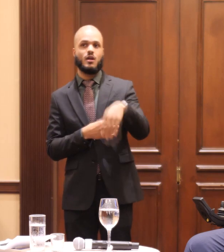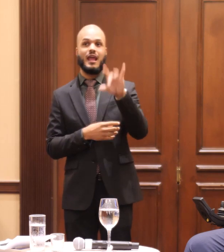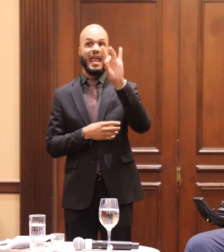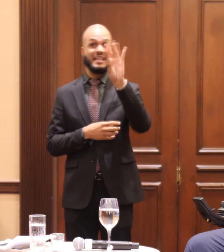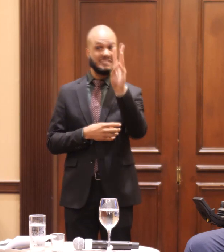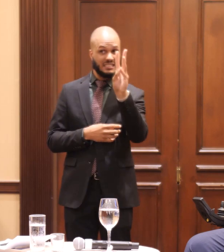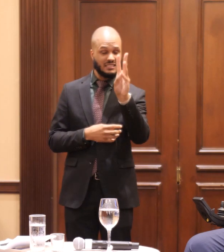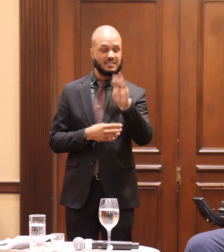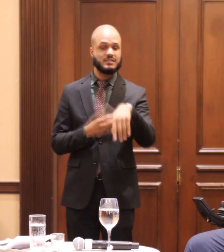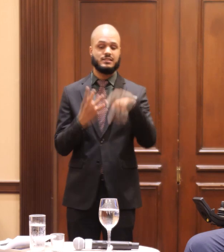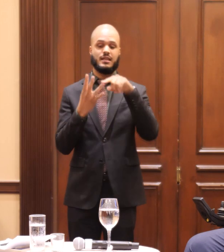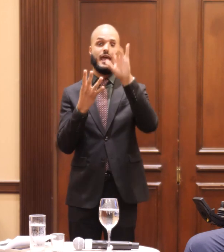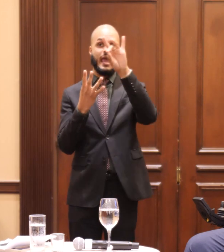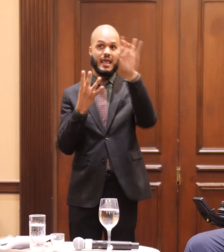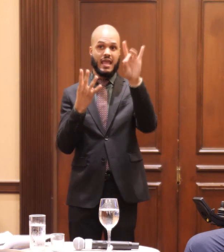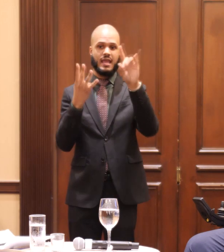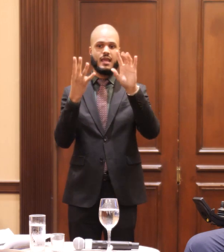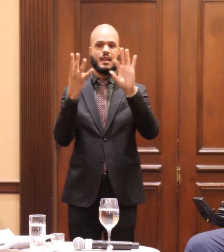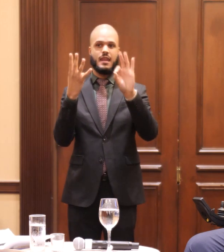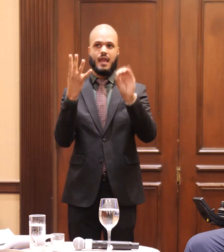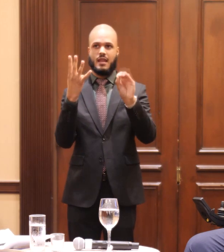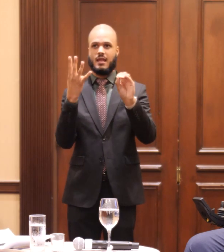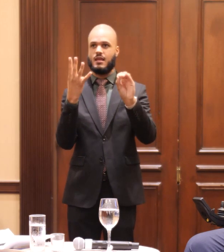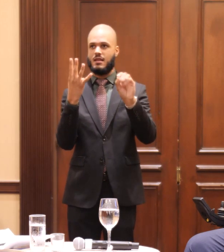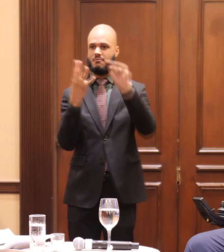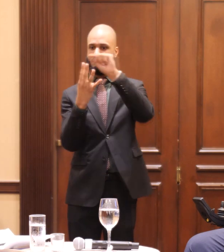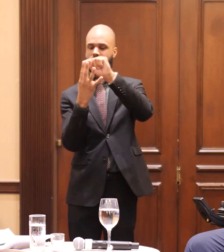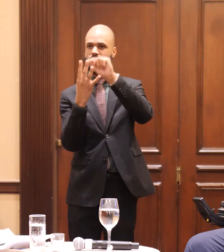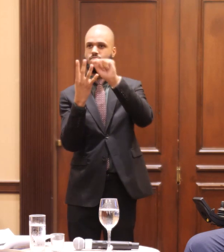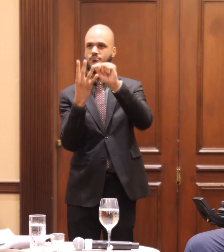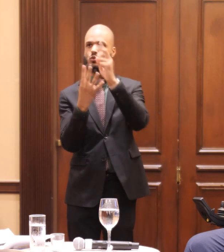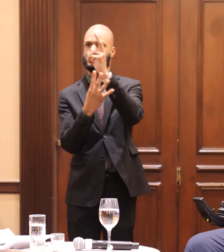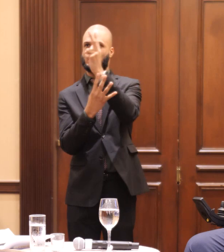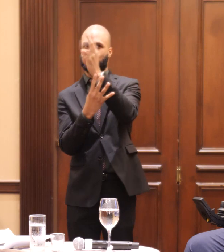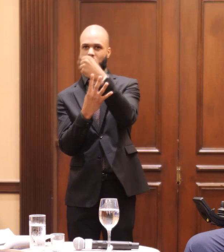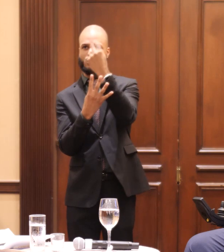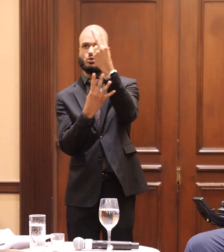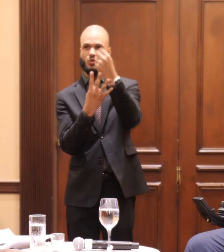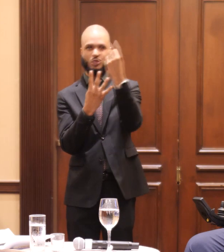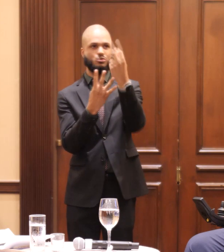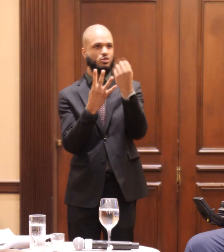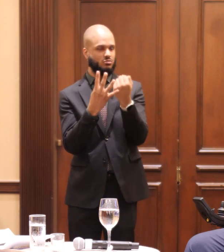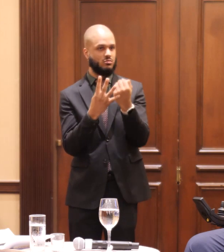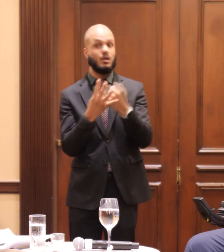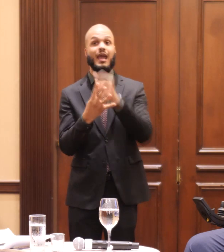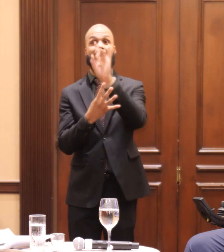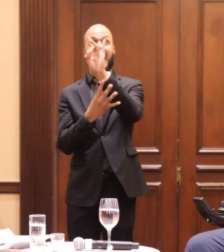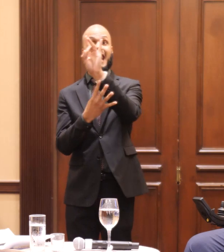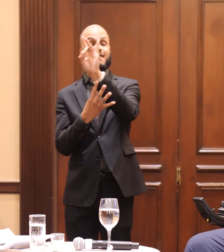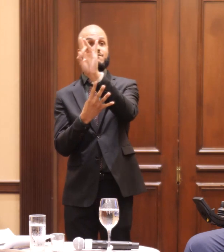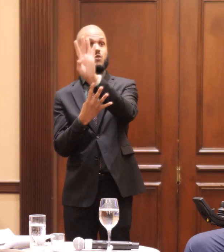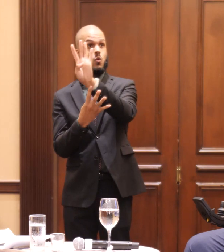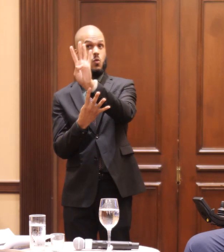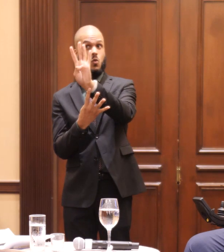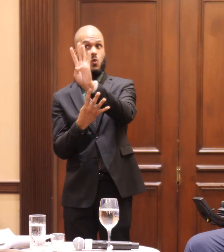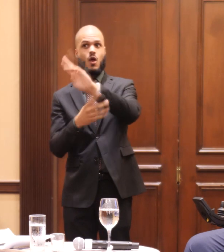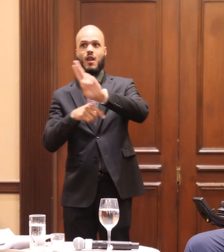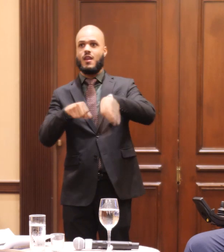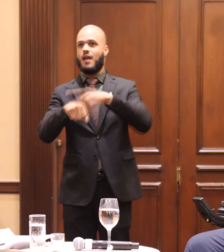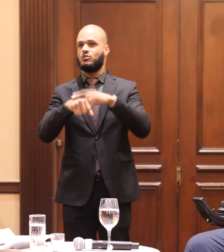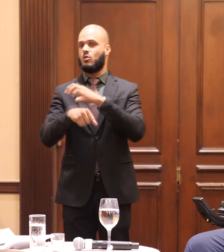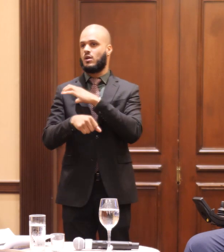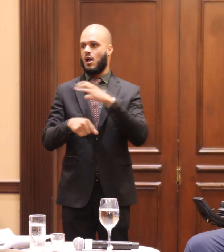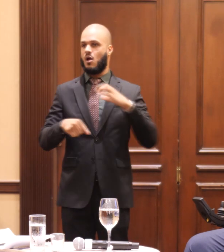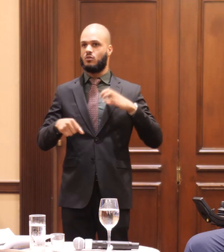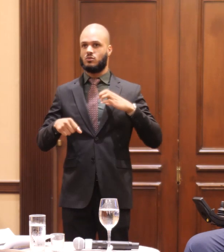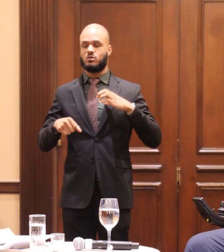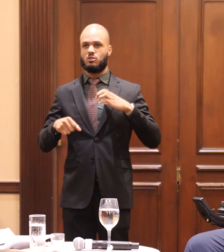1988 and 1990. if there were ever two-year increments: 1984 was when the National Council was authorized